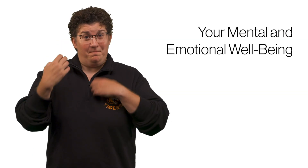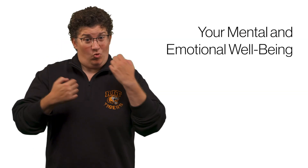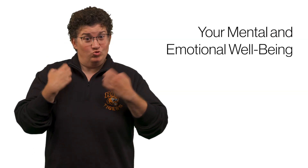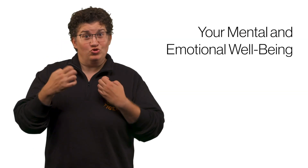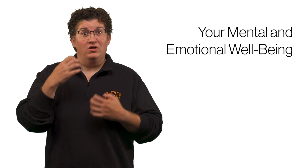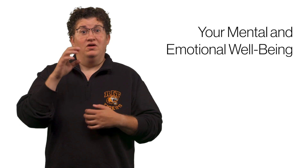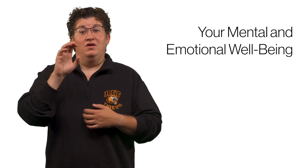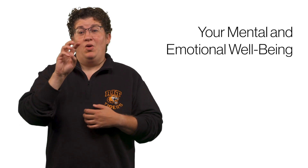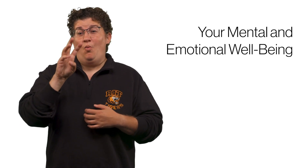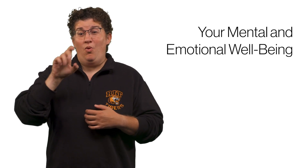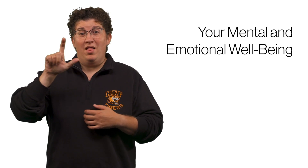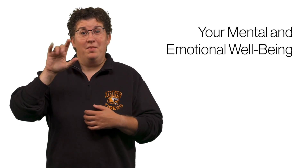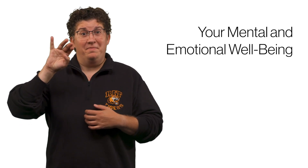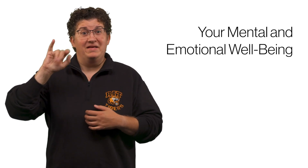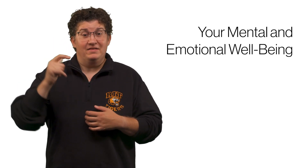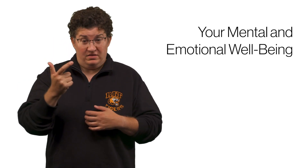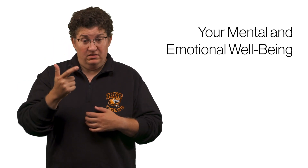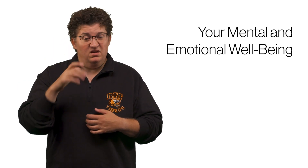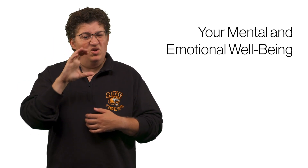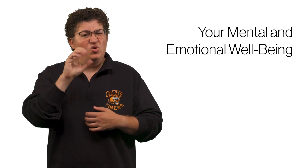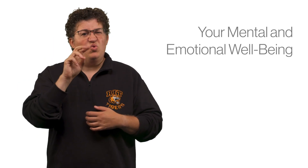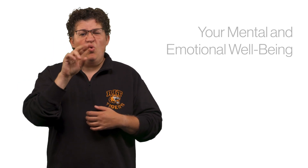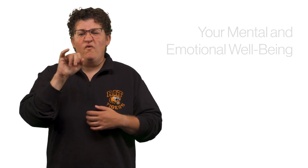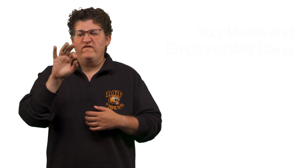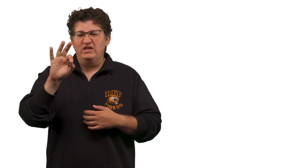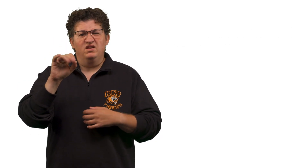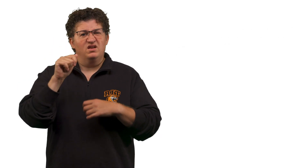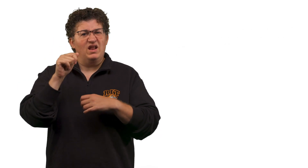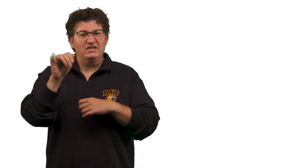Vicki Liggera: Your Mental and Emotional Well-Being